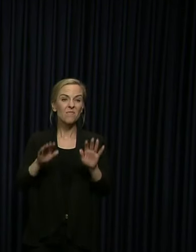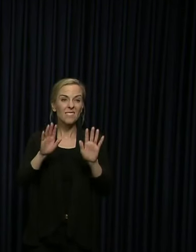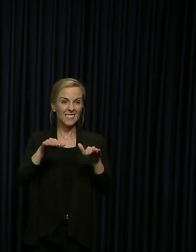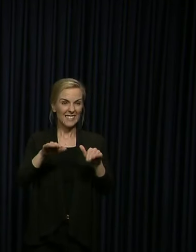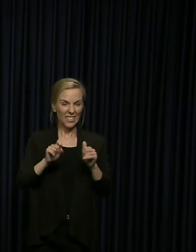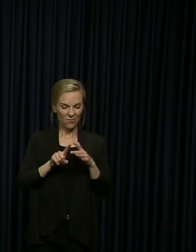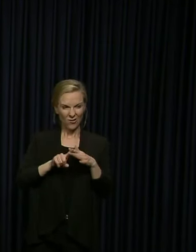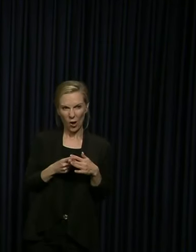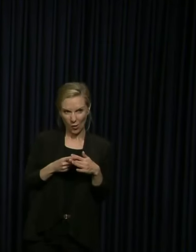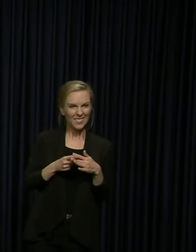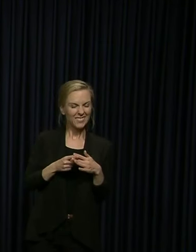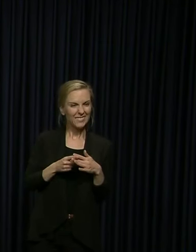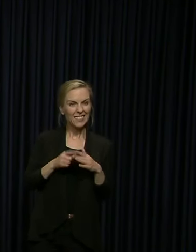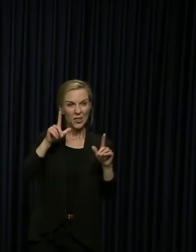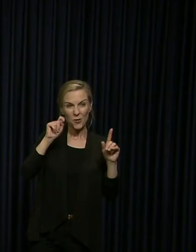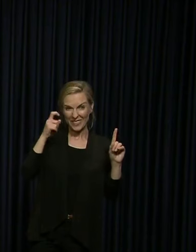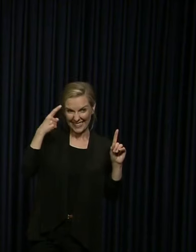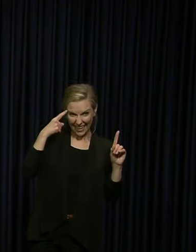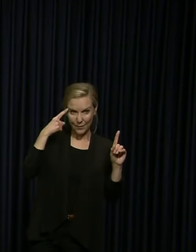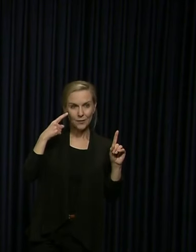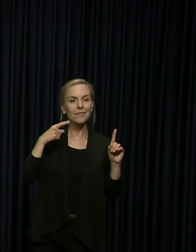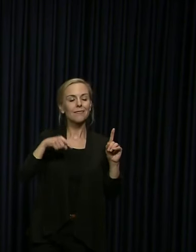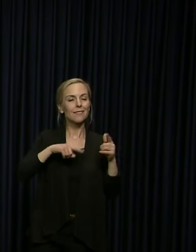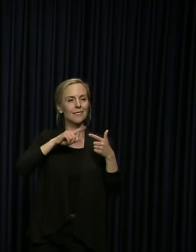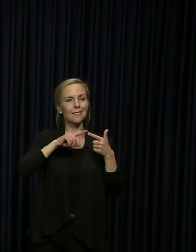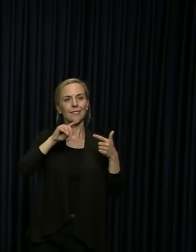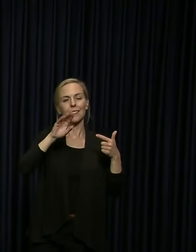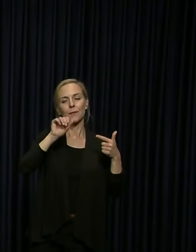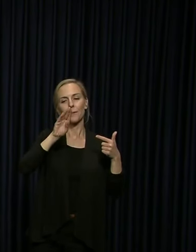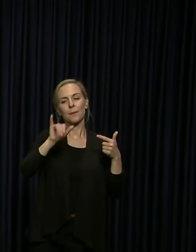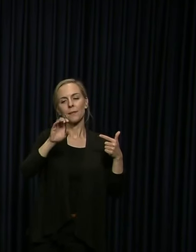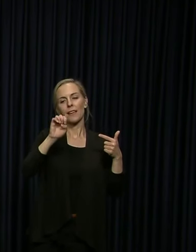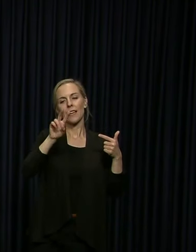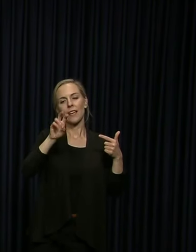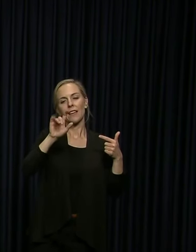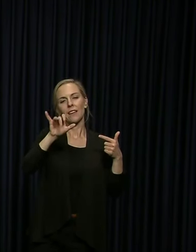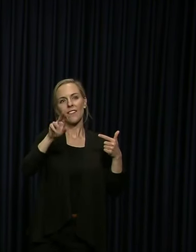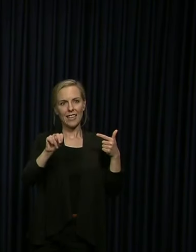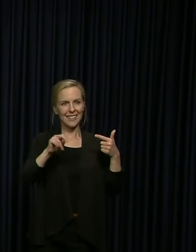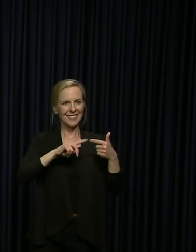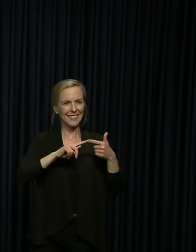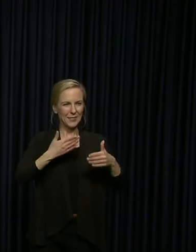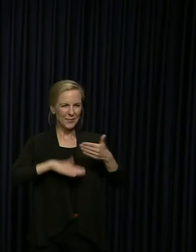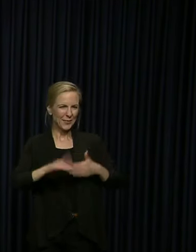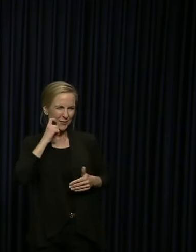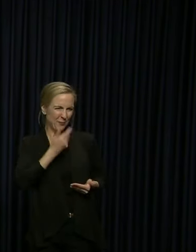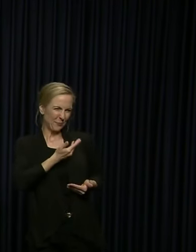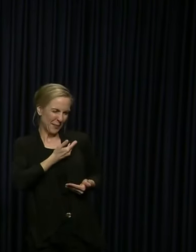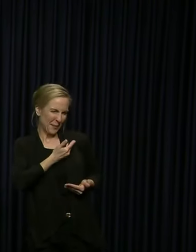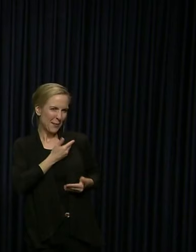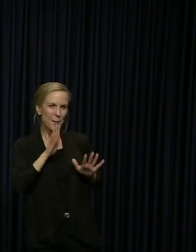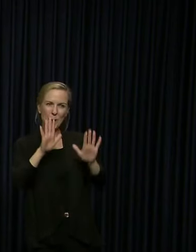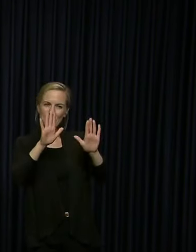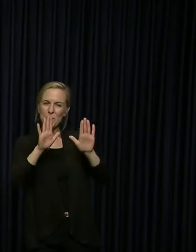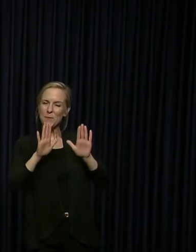SHOW THAT, BUT THEY SAID WITHOUT INTERVENTION, IF WE DO, AND THIS IS SOME PRETTY STRICT, I